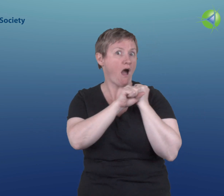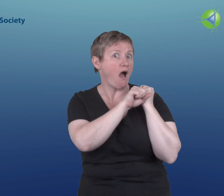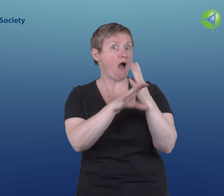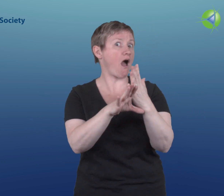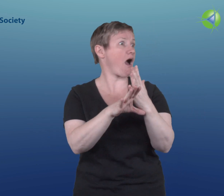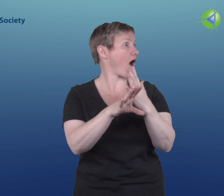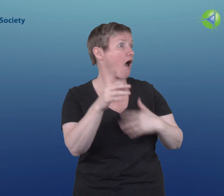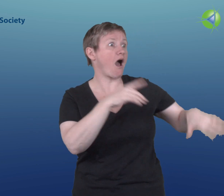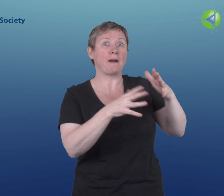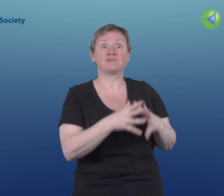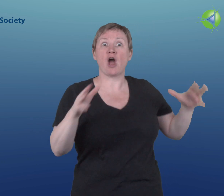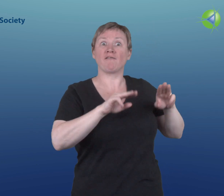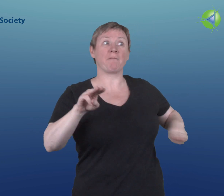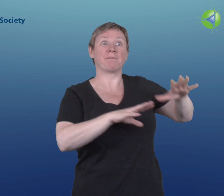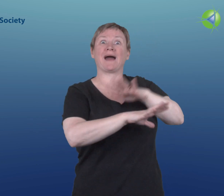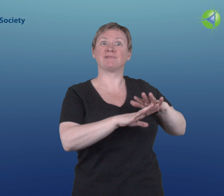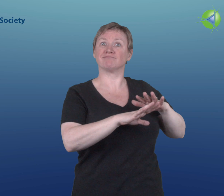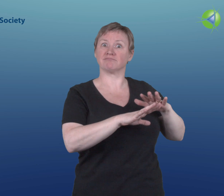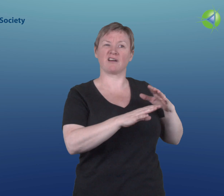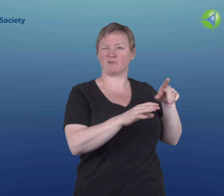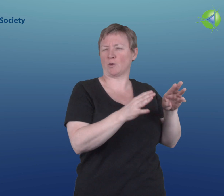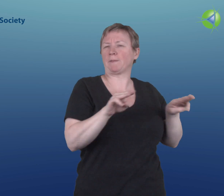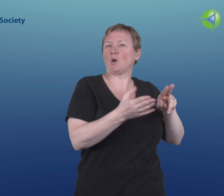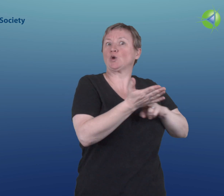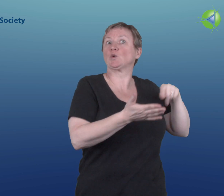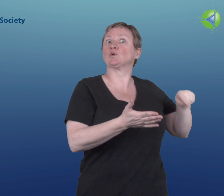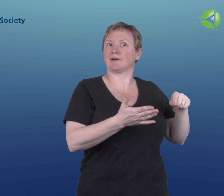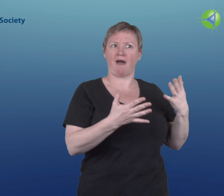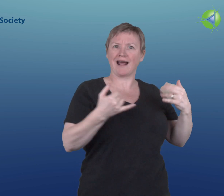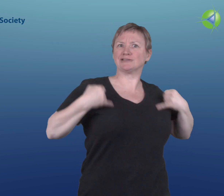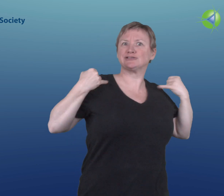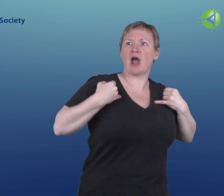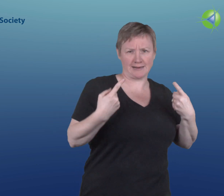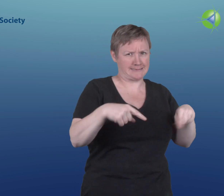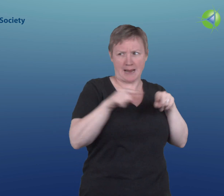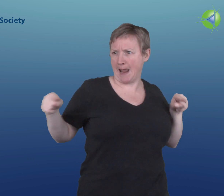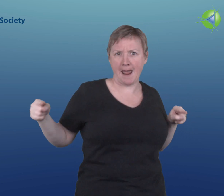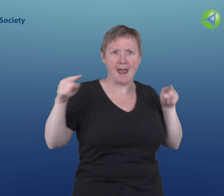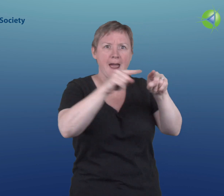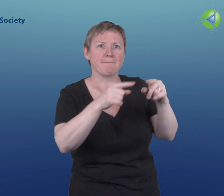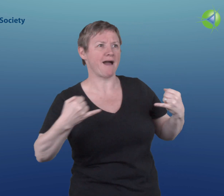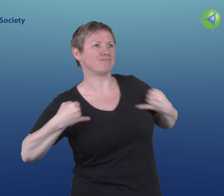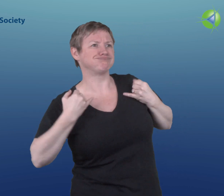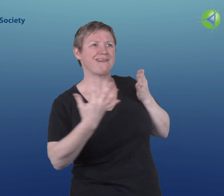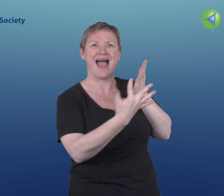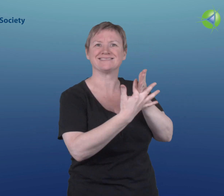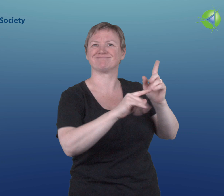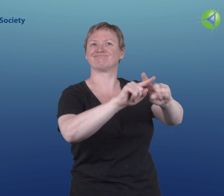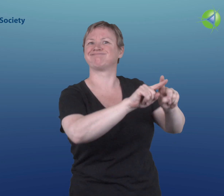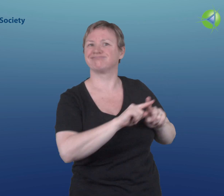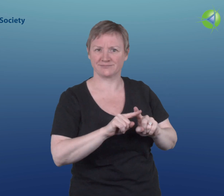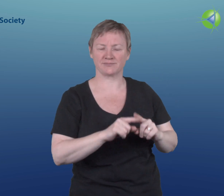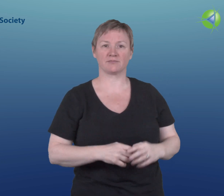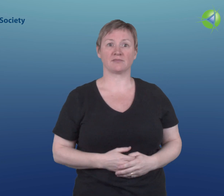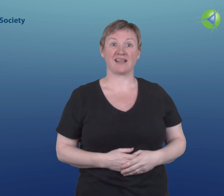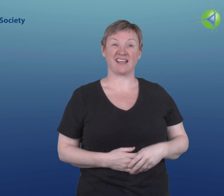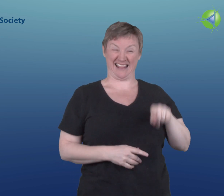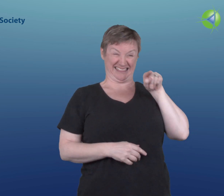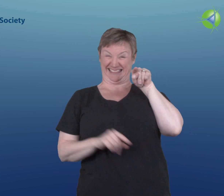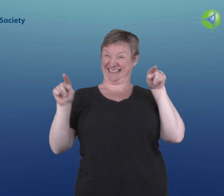equivalent to that enjoyed by the majority of end-users.